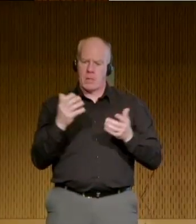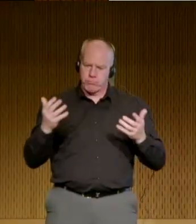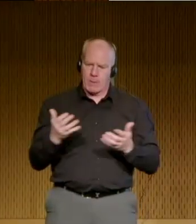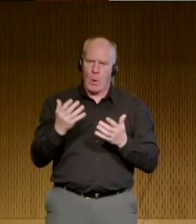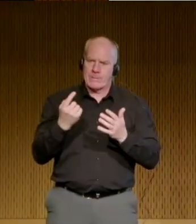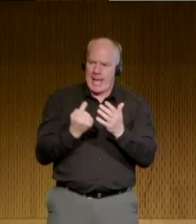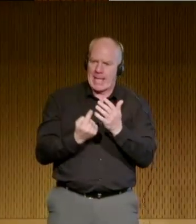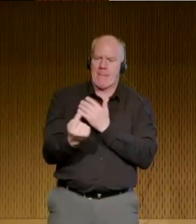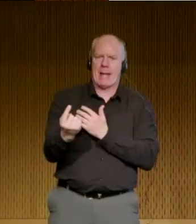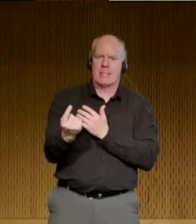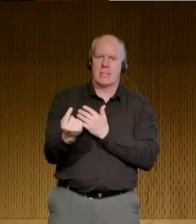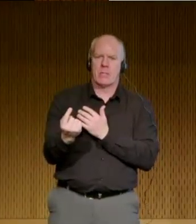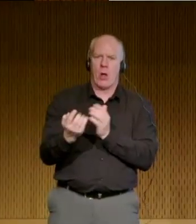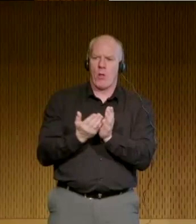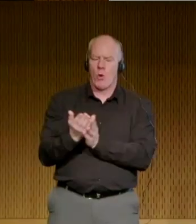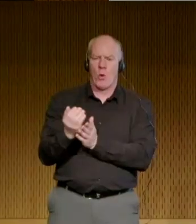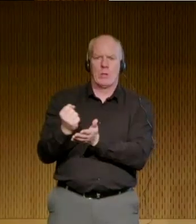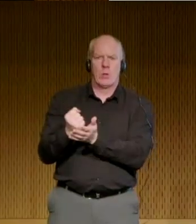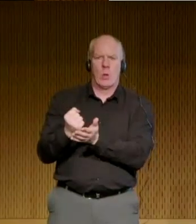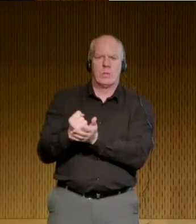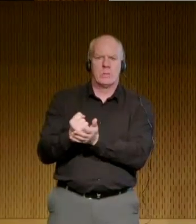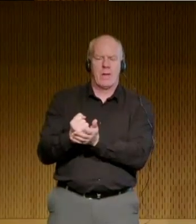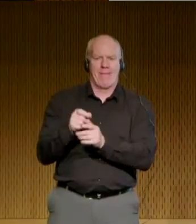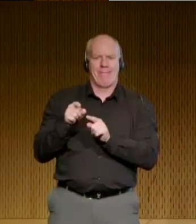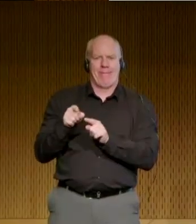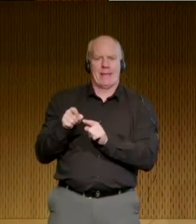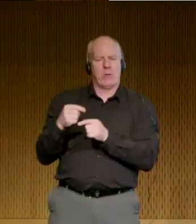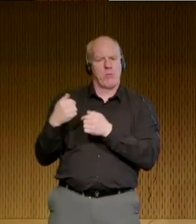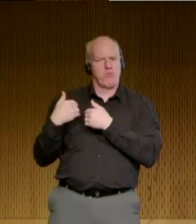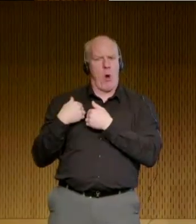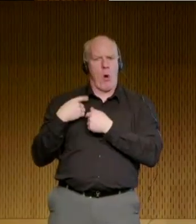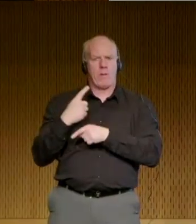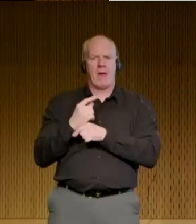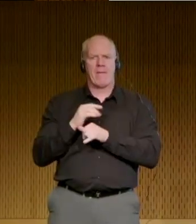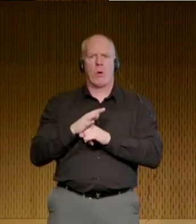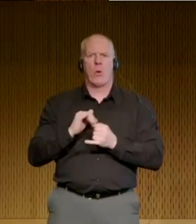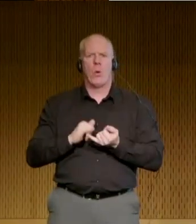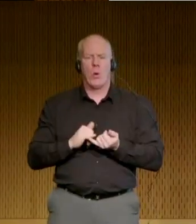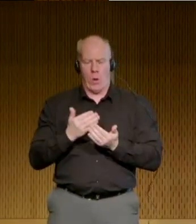in our learners and I suppose we see that as one of the main roles of the learner support service.